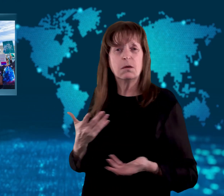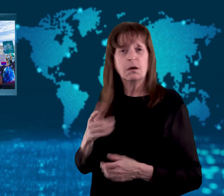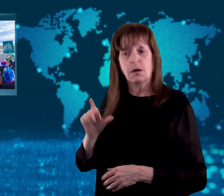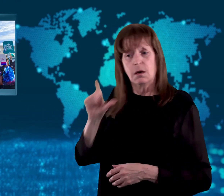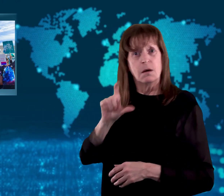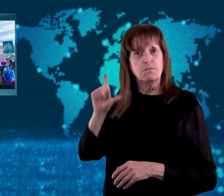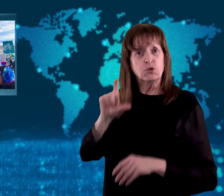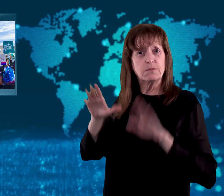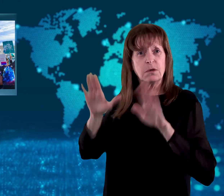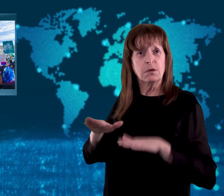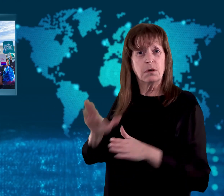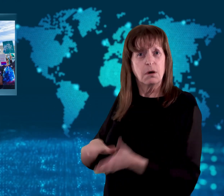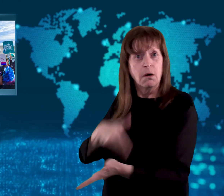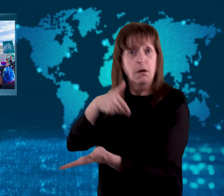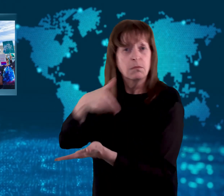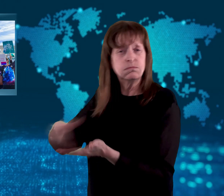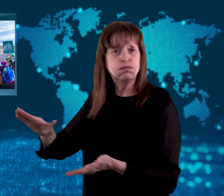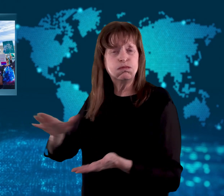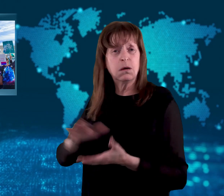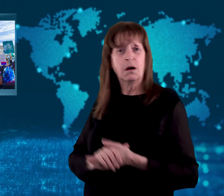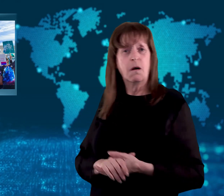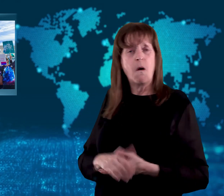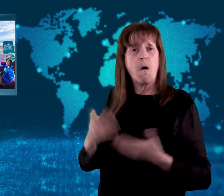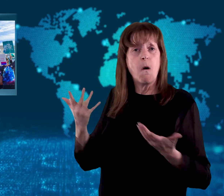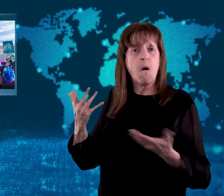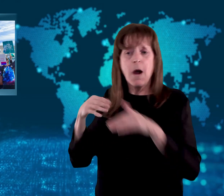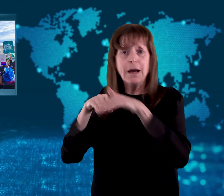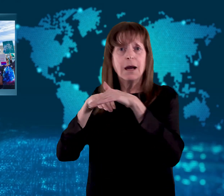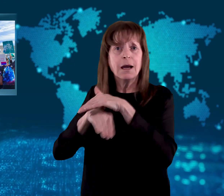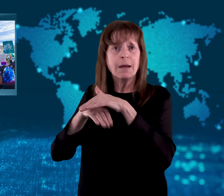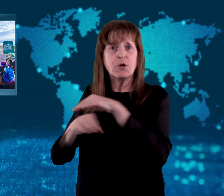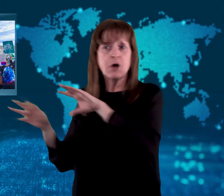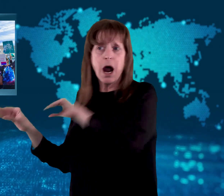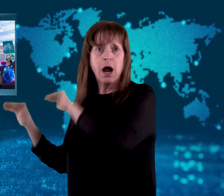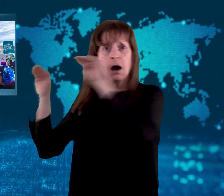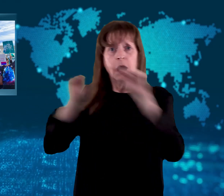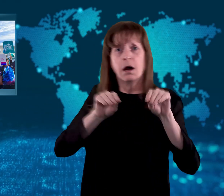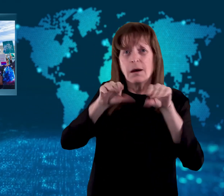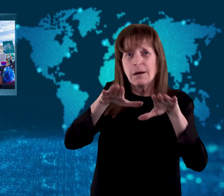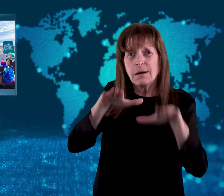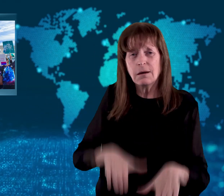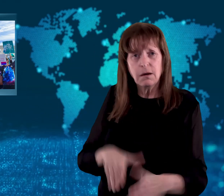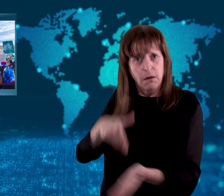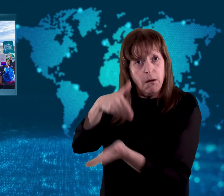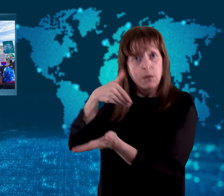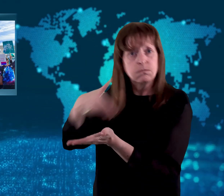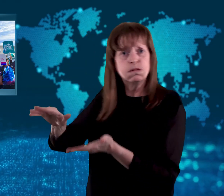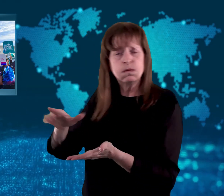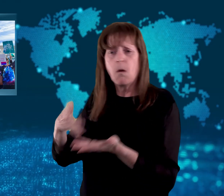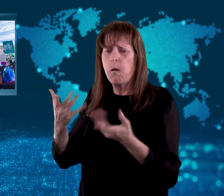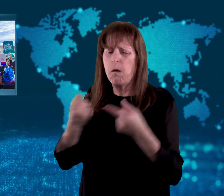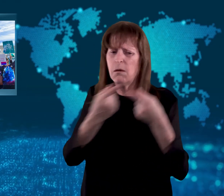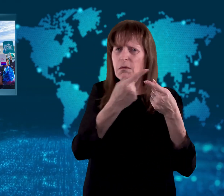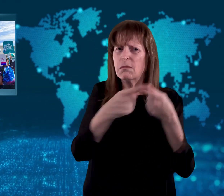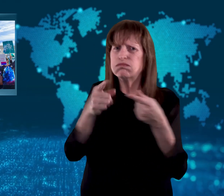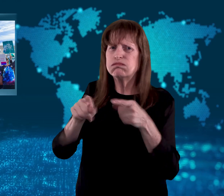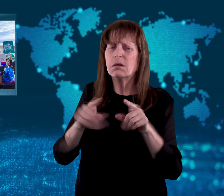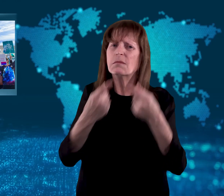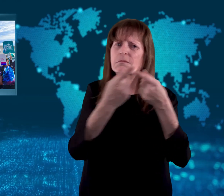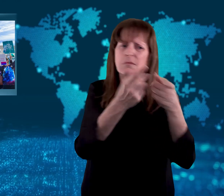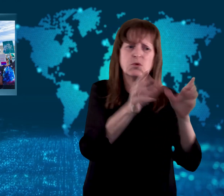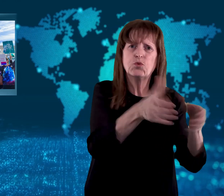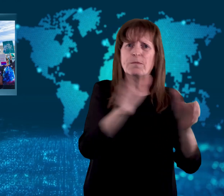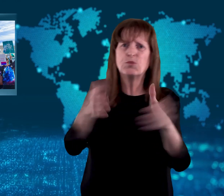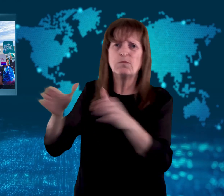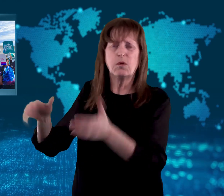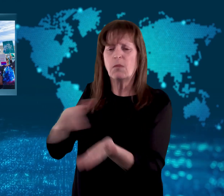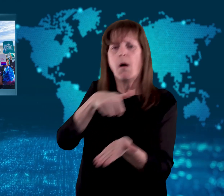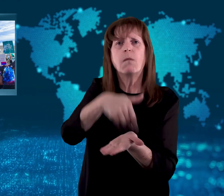Businesses could deny service to Black customers, Jewish or Muslim people,